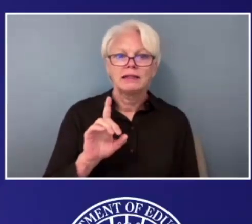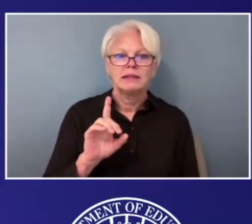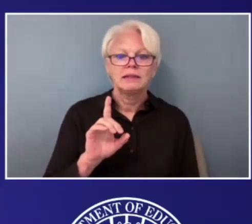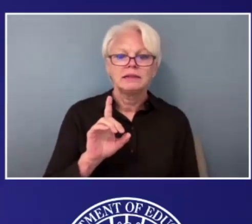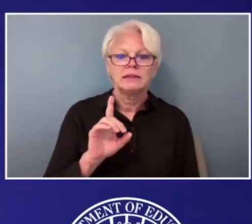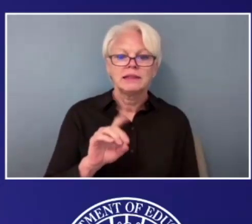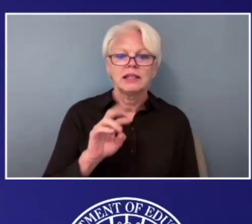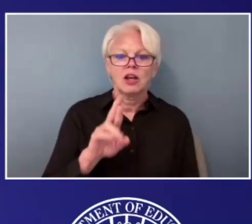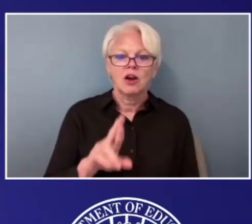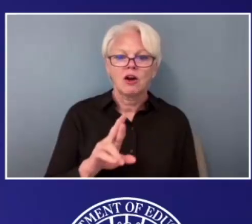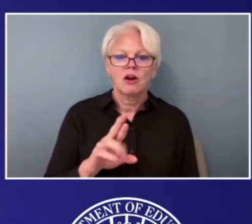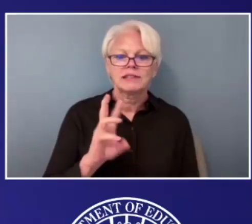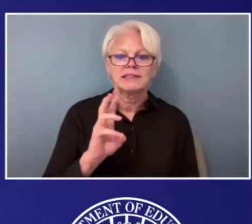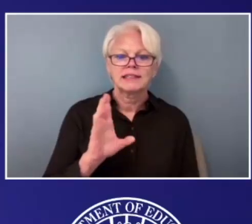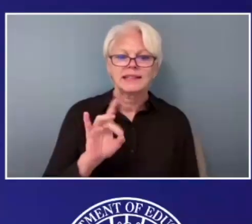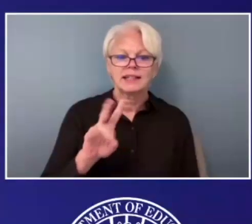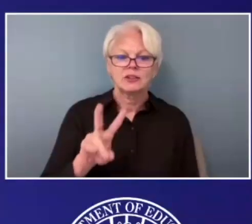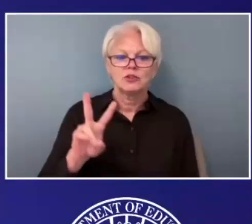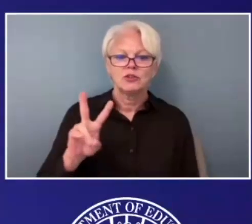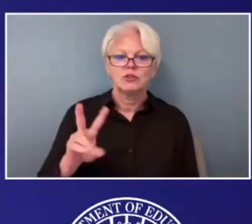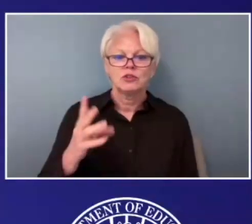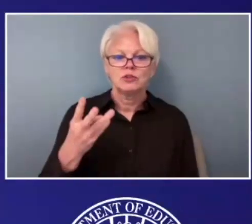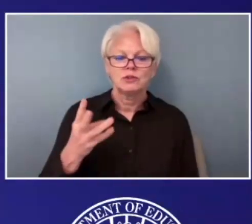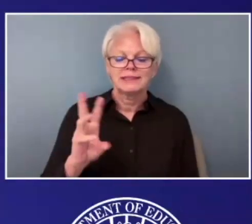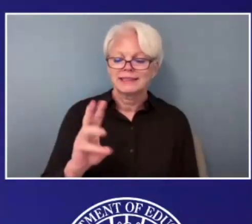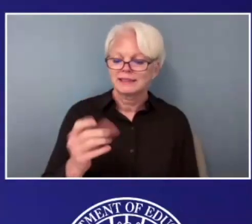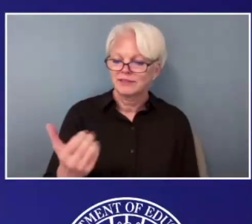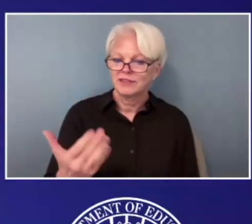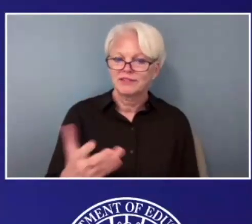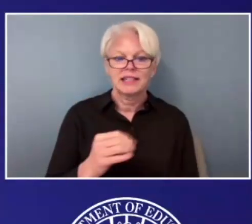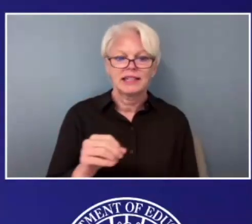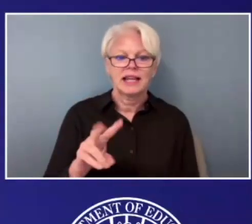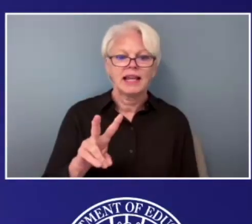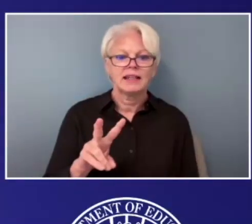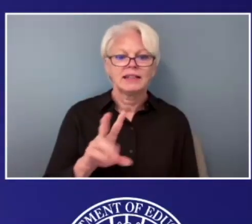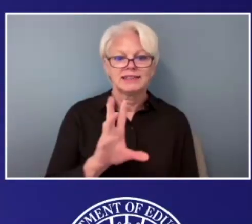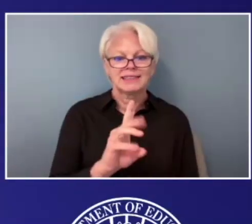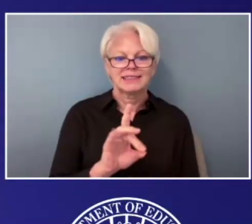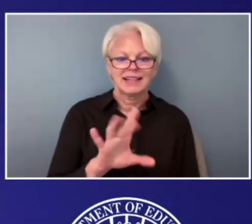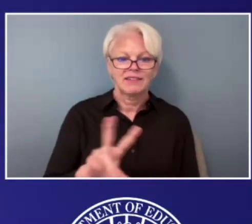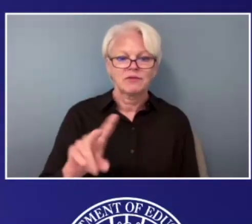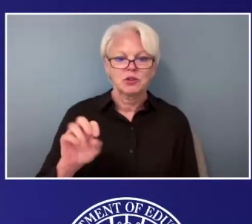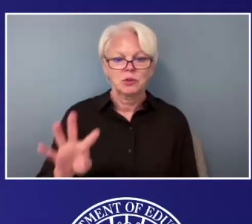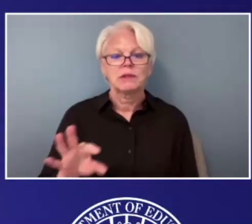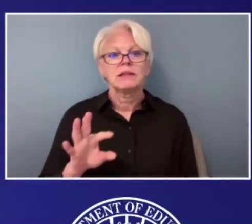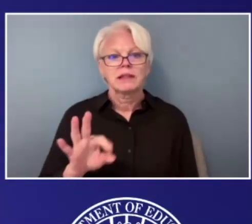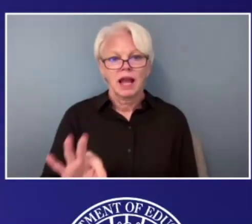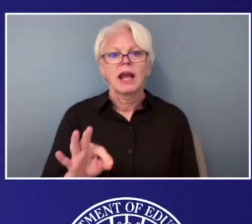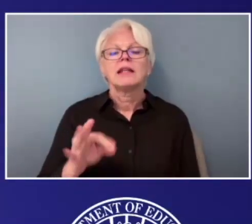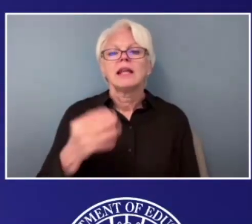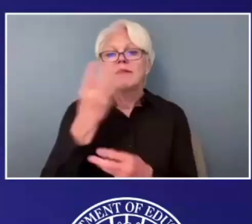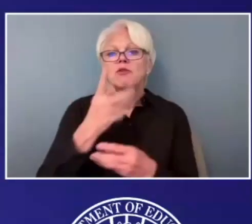and 685.209 where information about the borrower who may repay under repay,